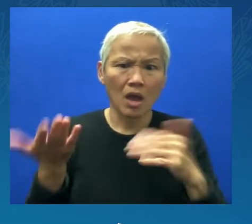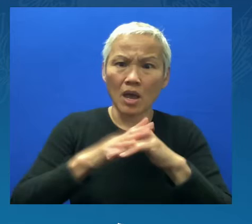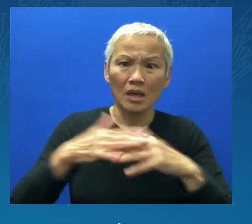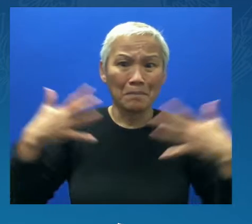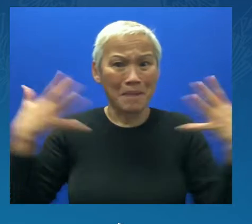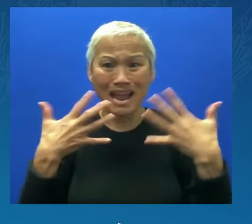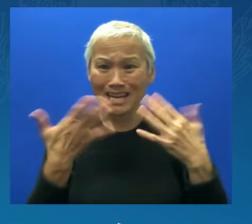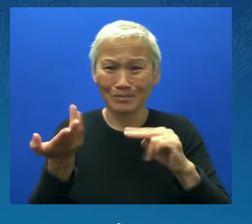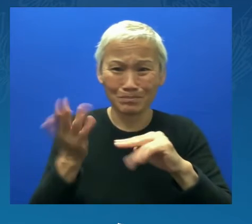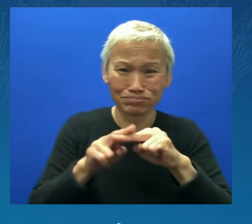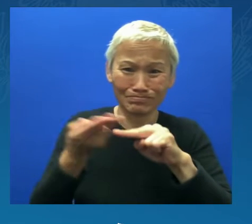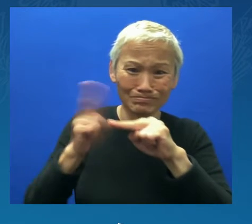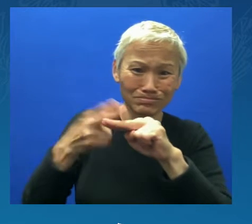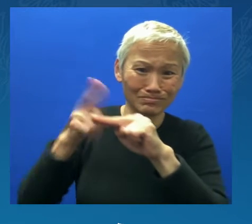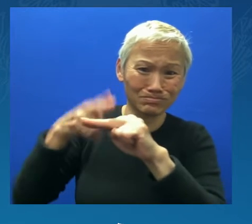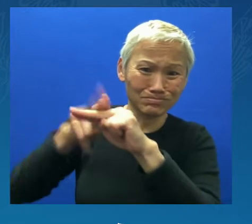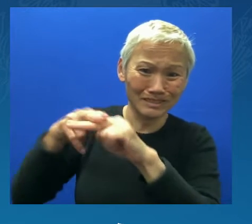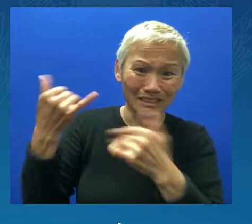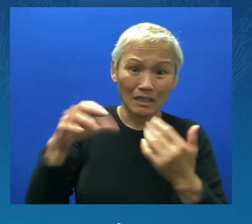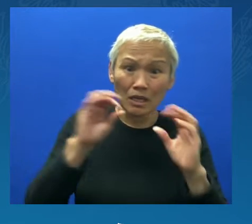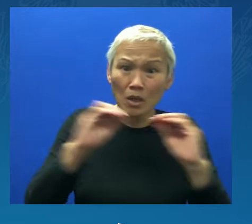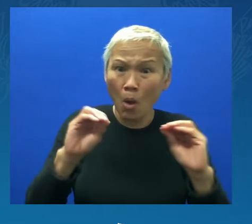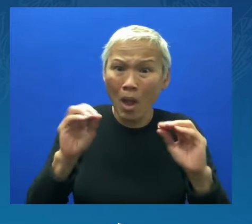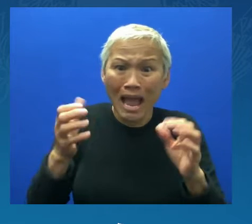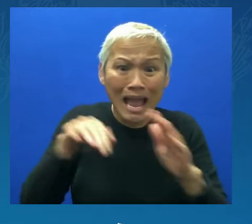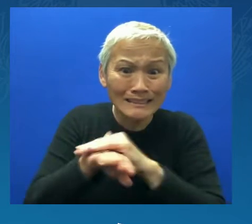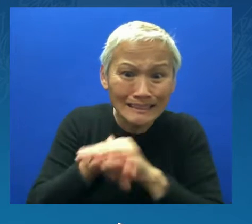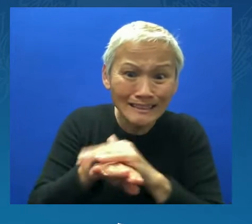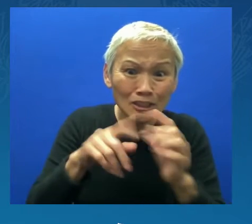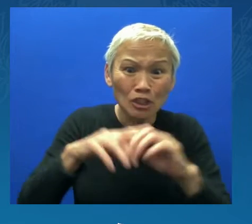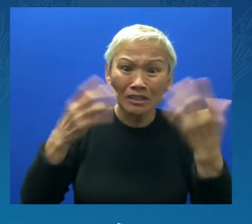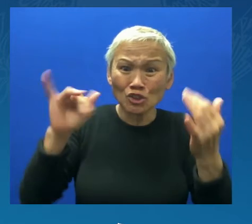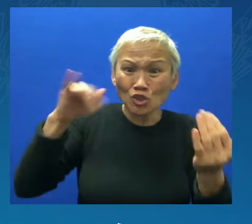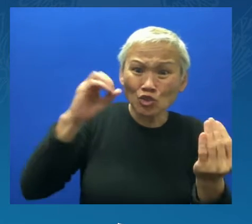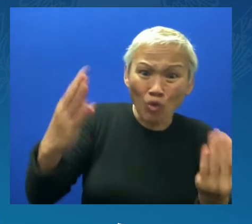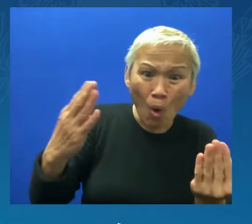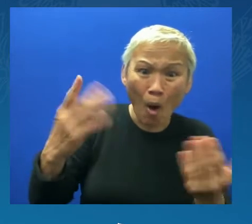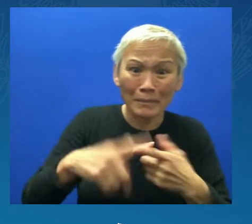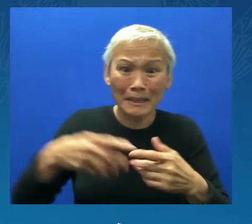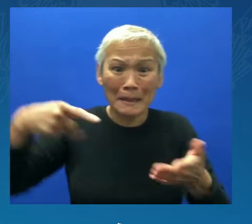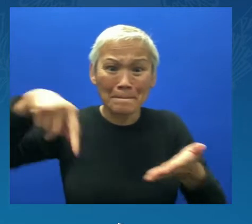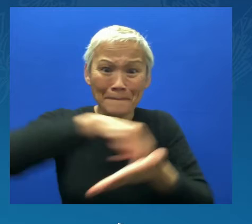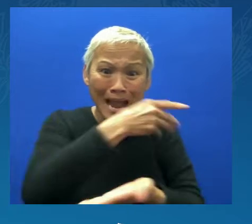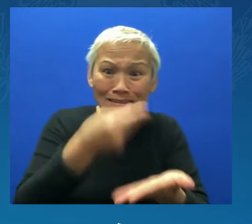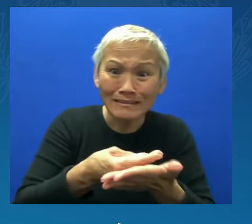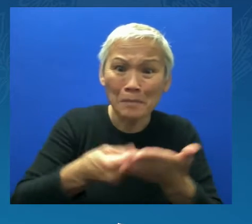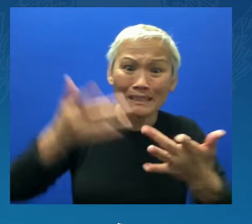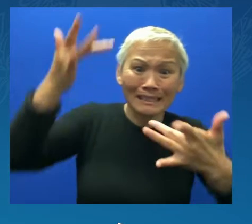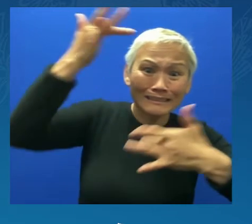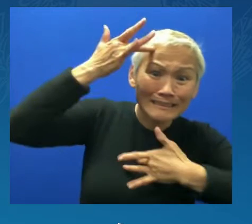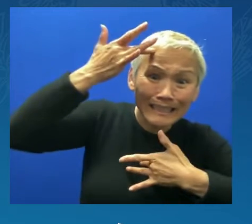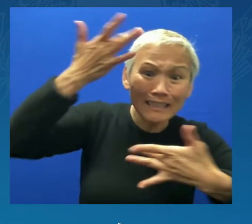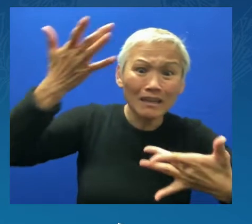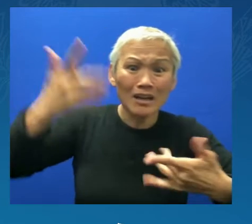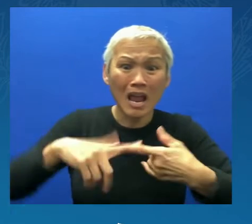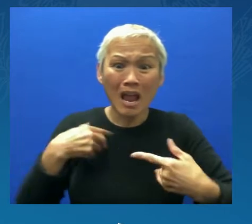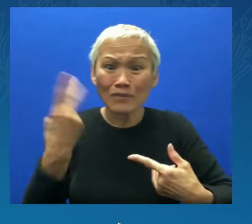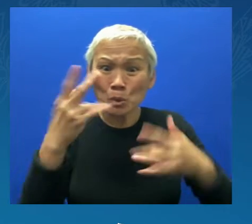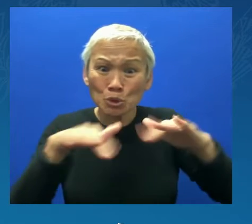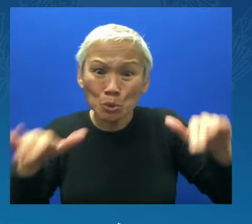And I'm working two jobs. And I don't have paid sick leave. And I have two children. And how am I going to afford plane, train,